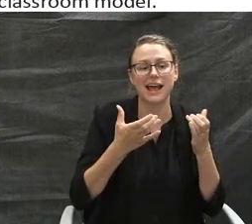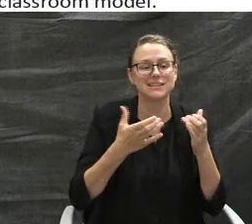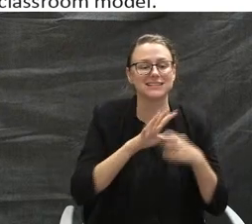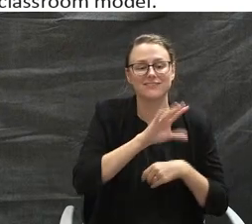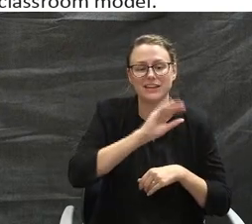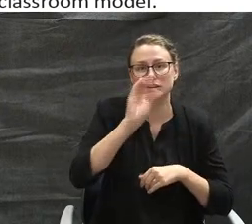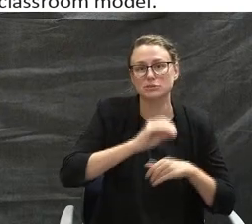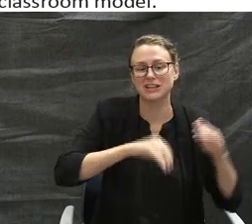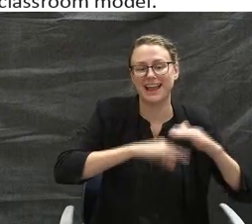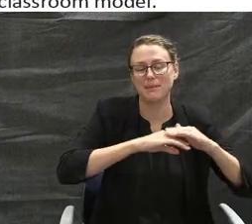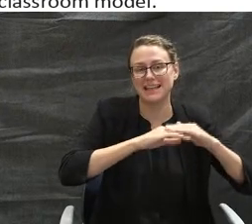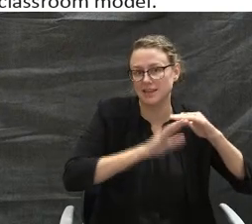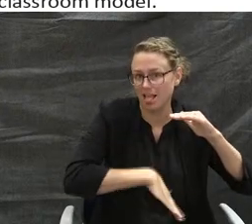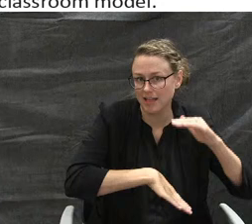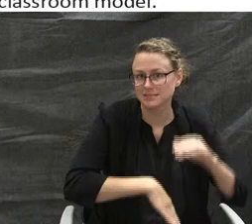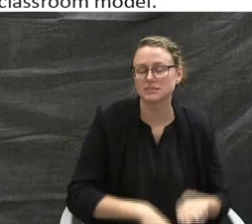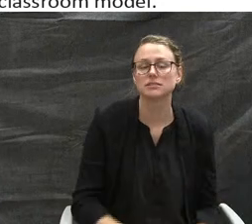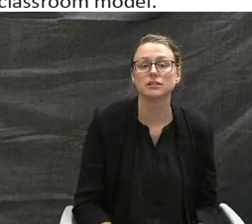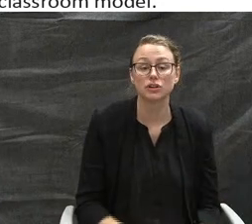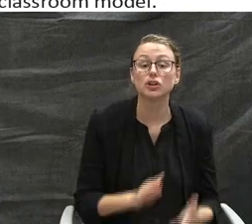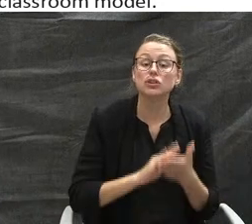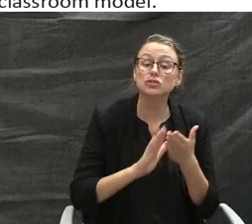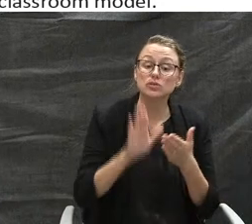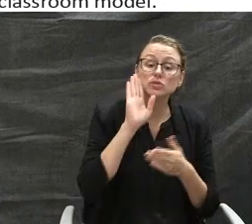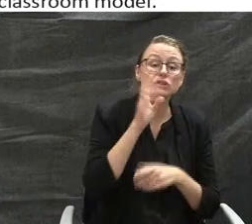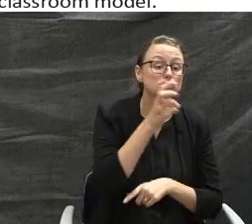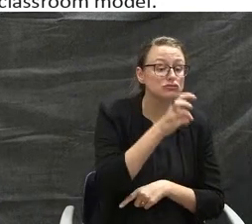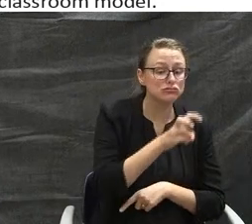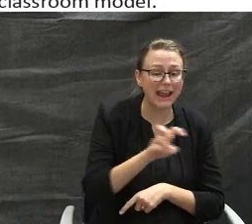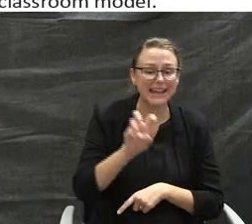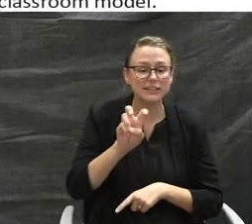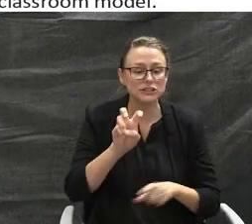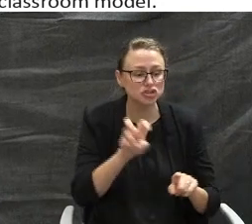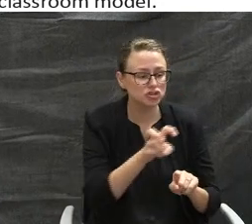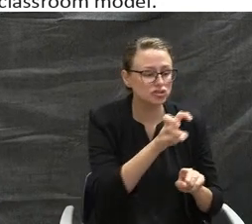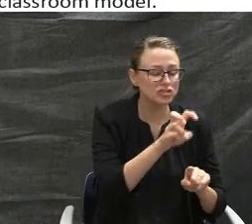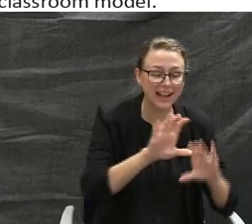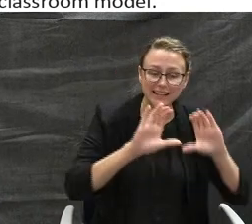And then students will transition from class to class within a four minute passing